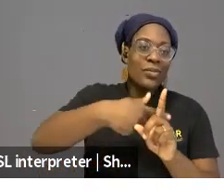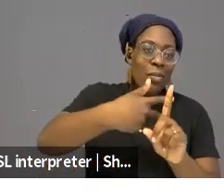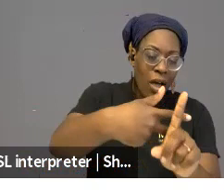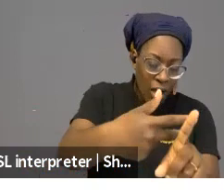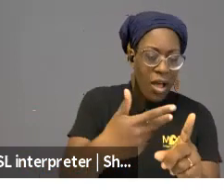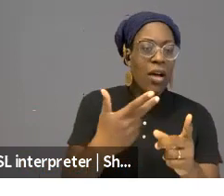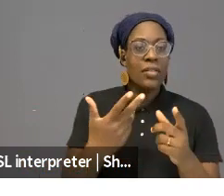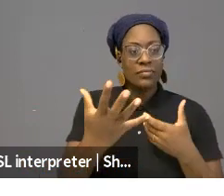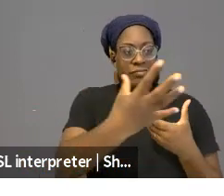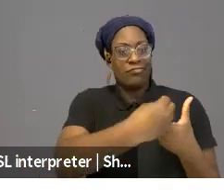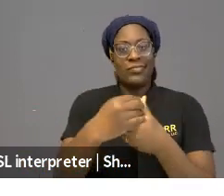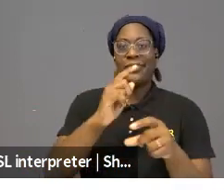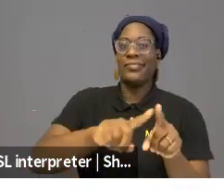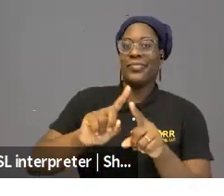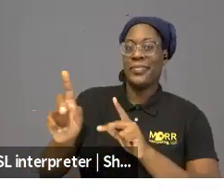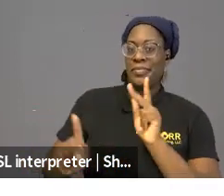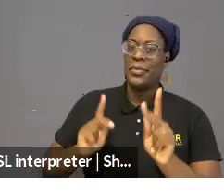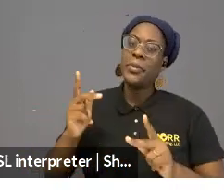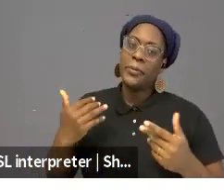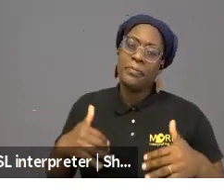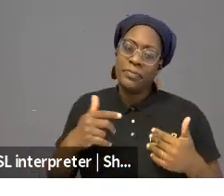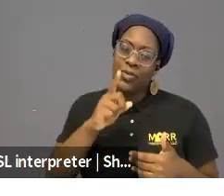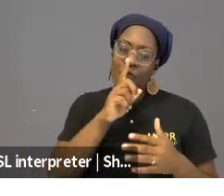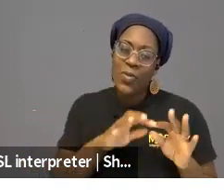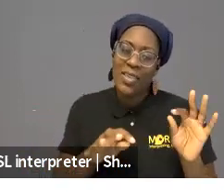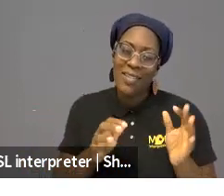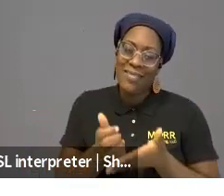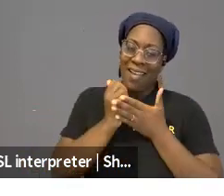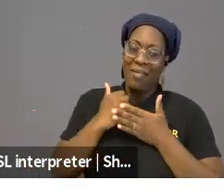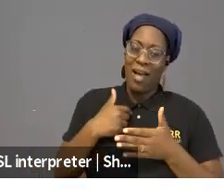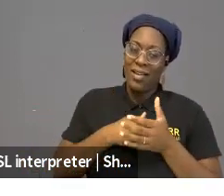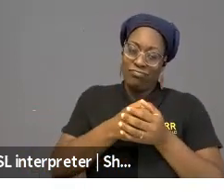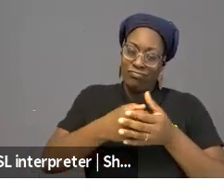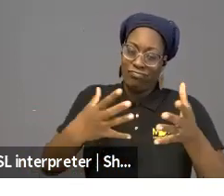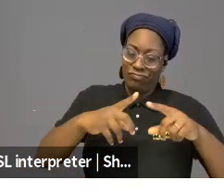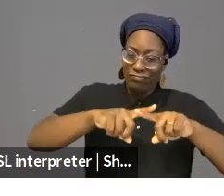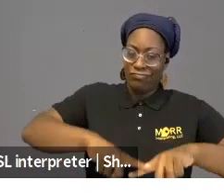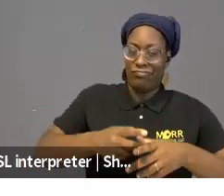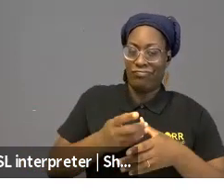So first I want to say thank you, Meg, for your kind words! I am really lucky that